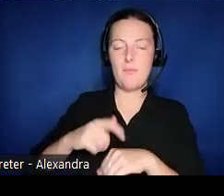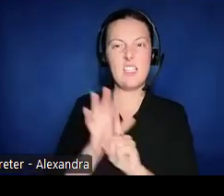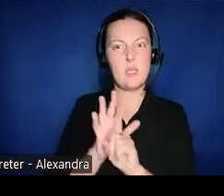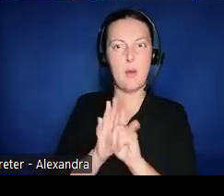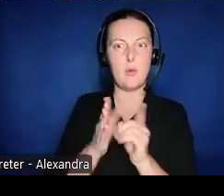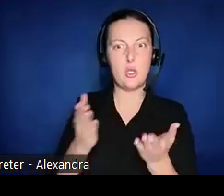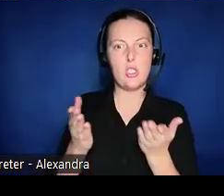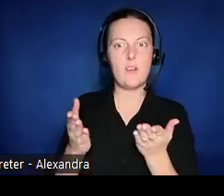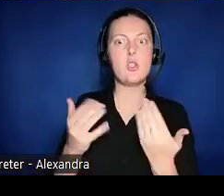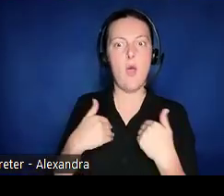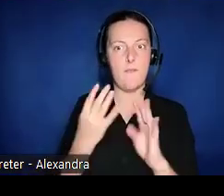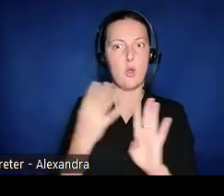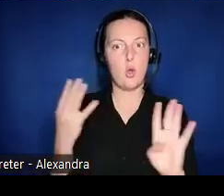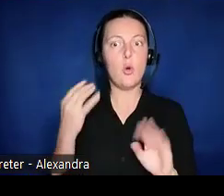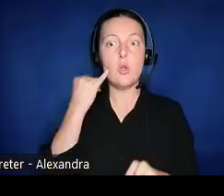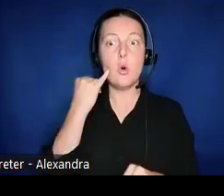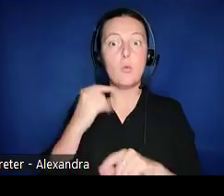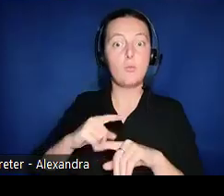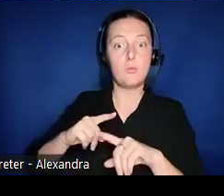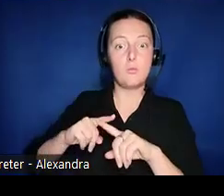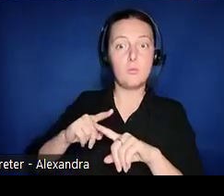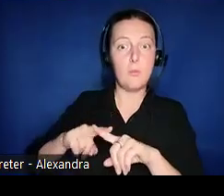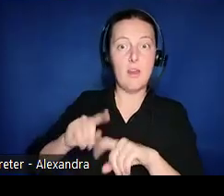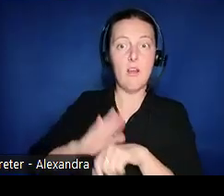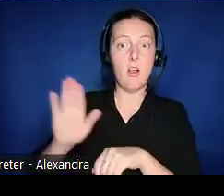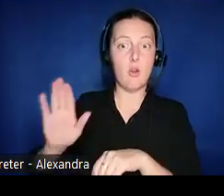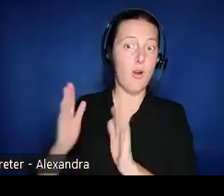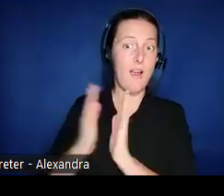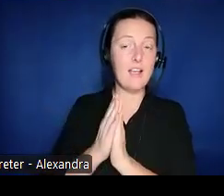uh depending on what you're asking for it might take us a few weeks to get to you. Um and we give